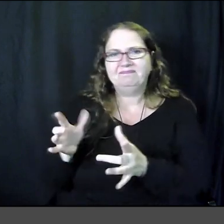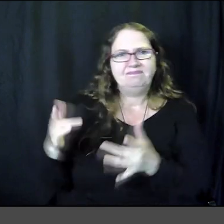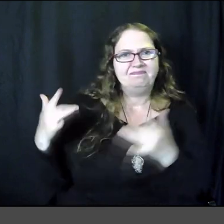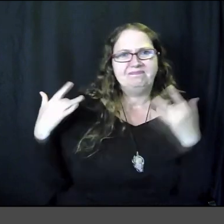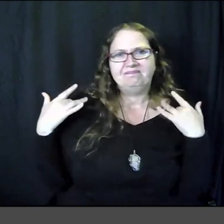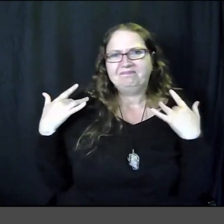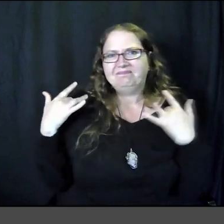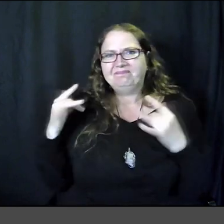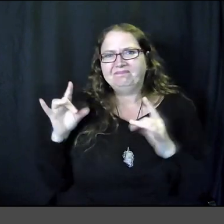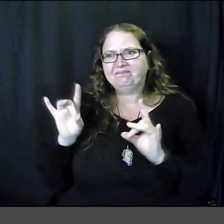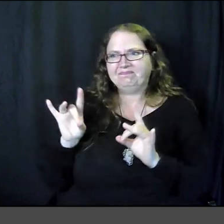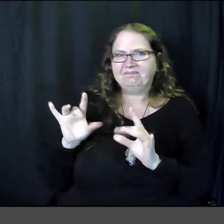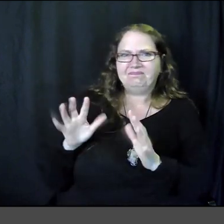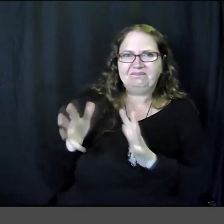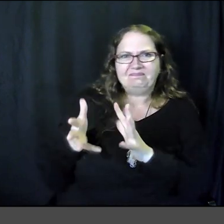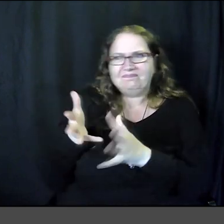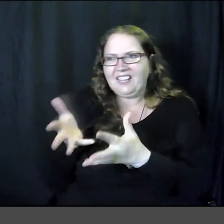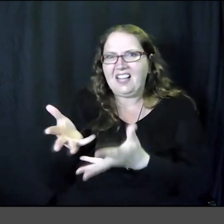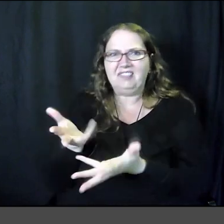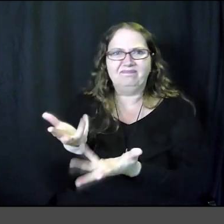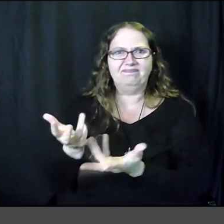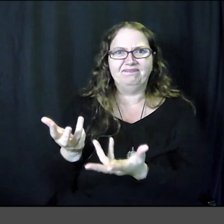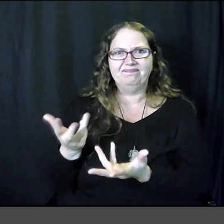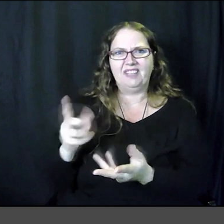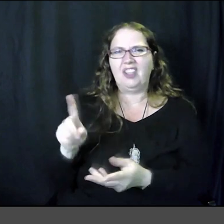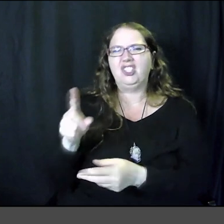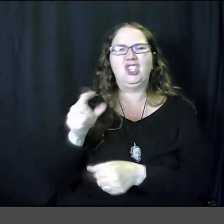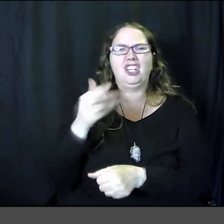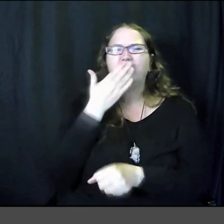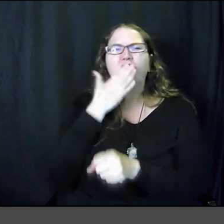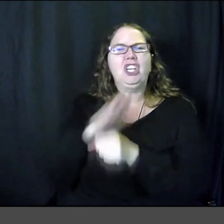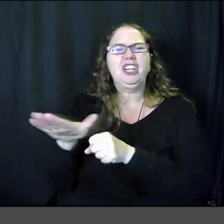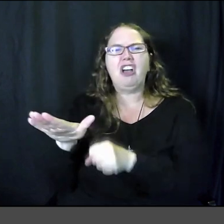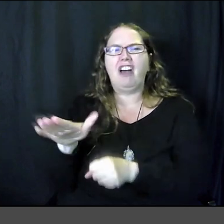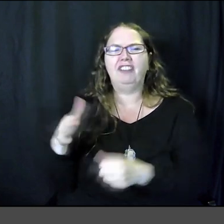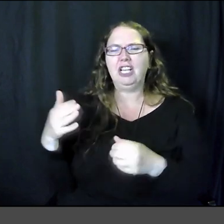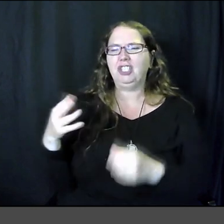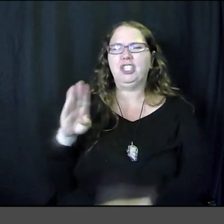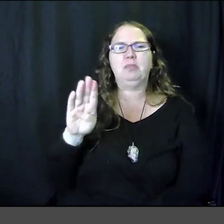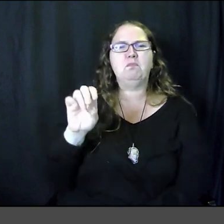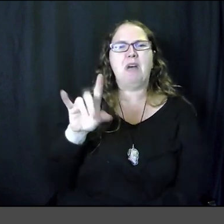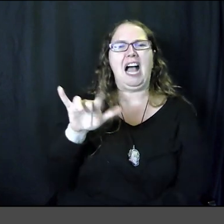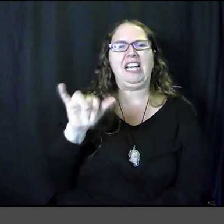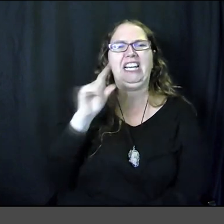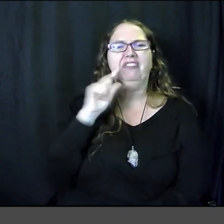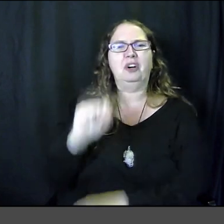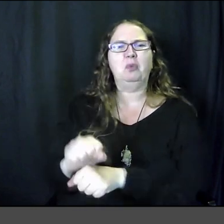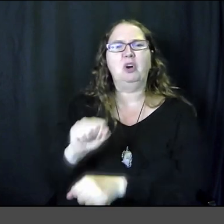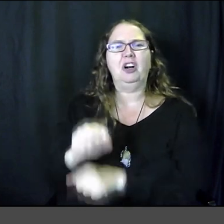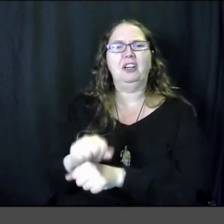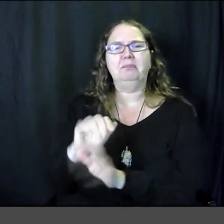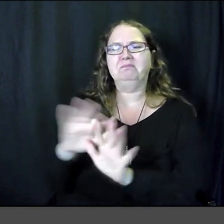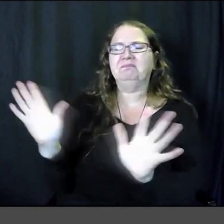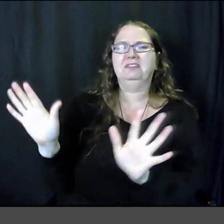JUST LABOR, JUST BODIES, BODIES TO DO THE WORK. AND SO WHEN YOU STRIP THEM THAT WAY,